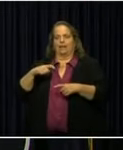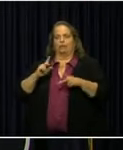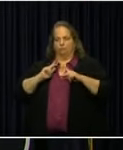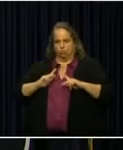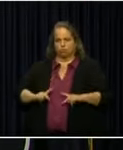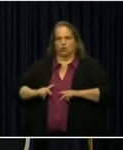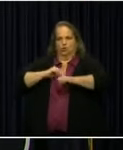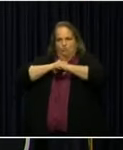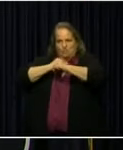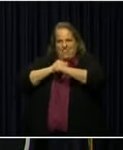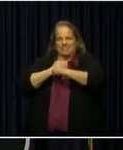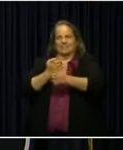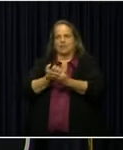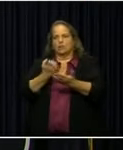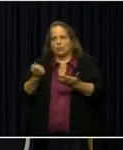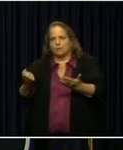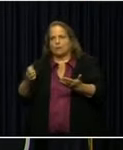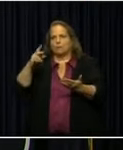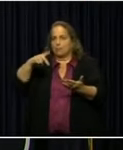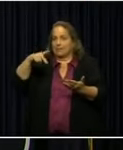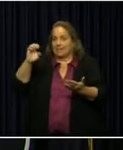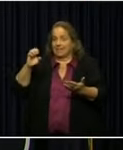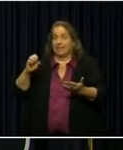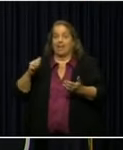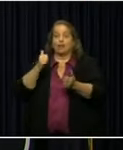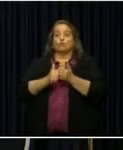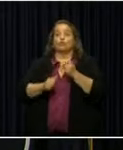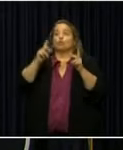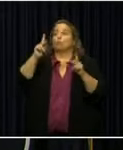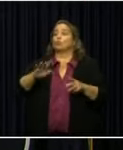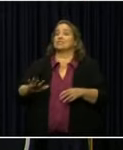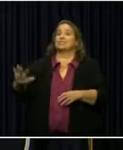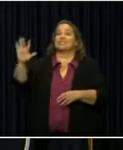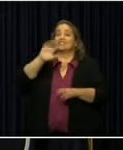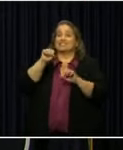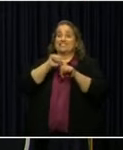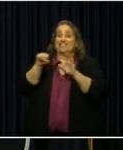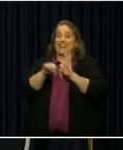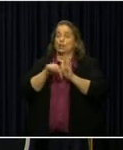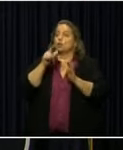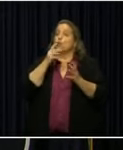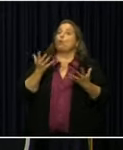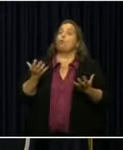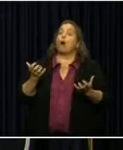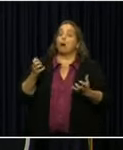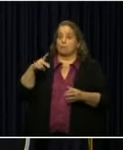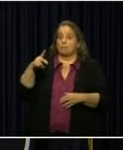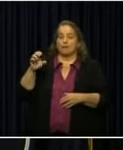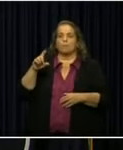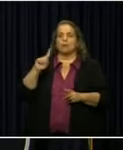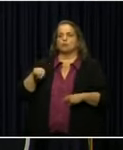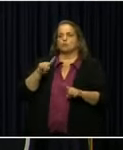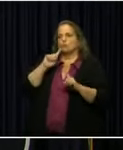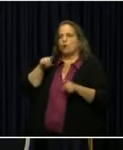TO PROTECT THEM. AND FINALLY, AND THIS IS ONE THAT DR. STACK MADE SURE THAT